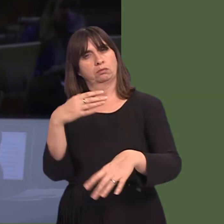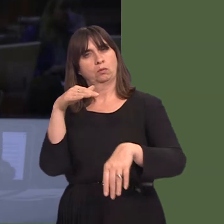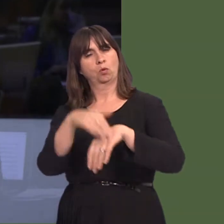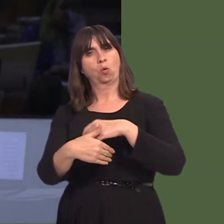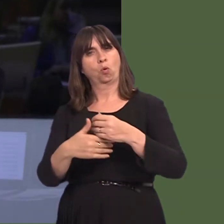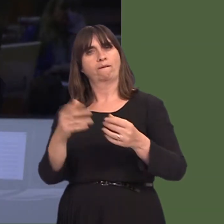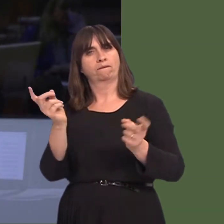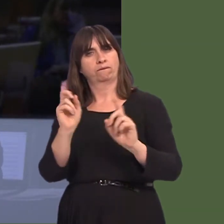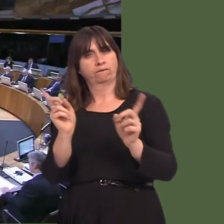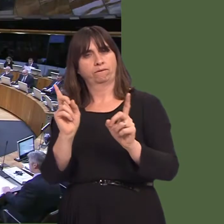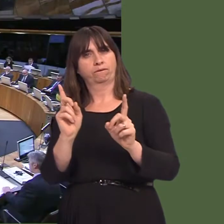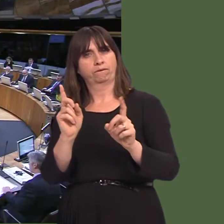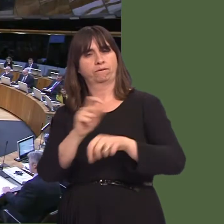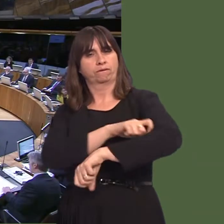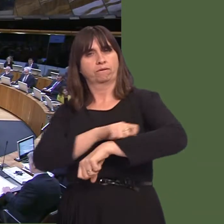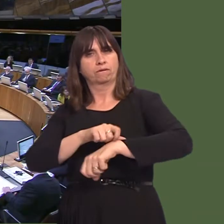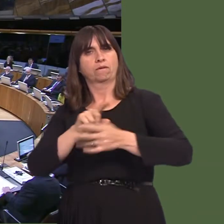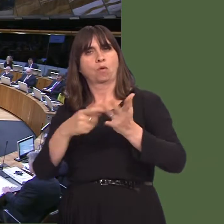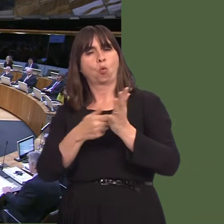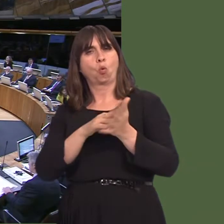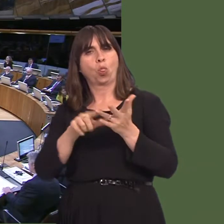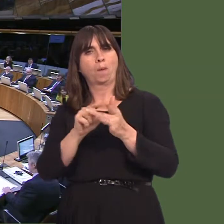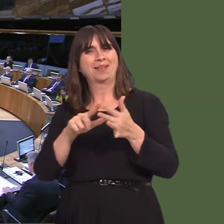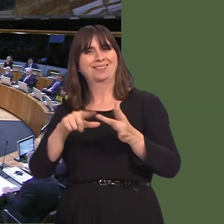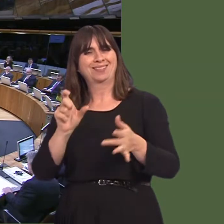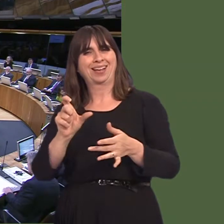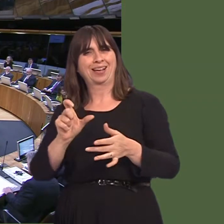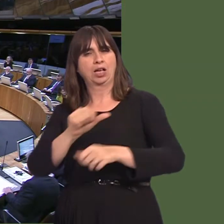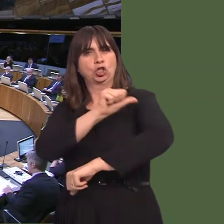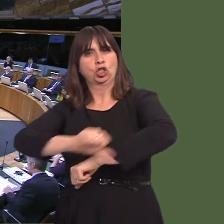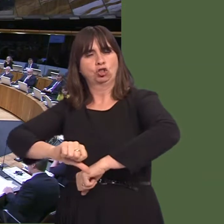Orthopaedic surgery is provided at each health board across Wales and we expect all patients